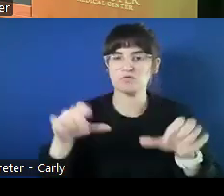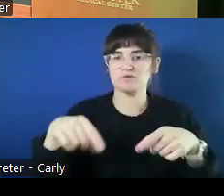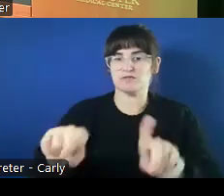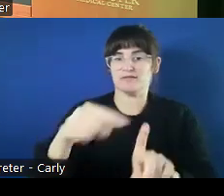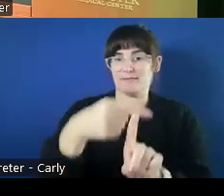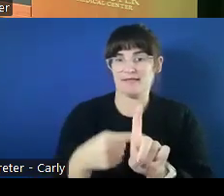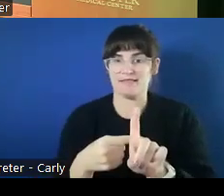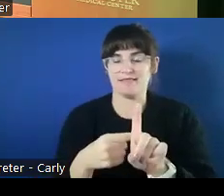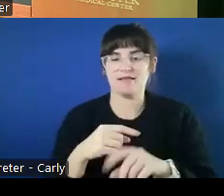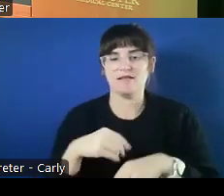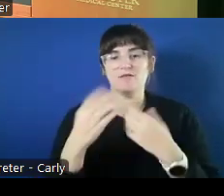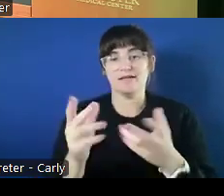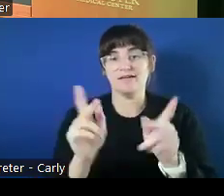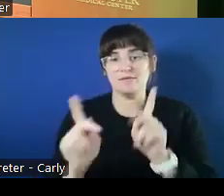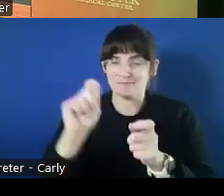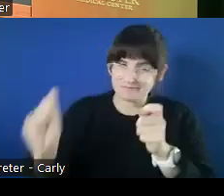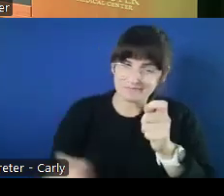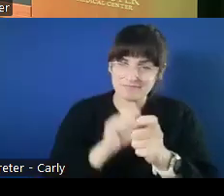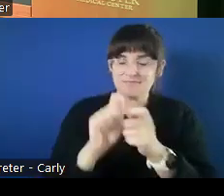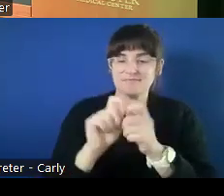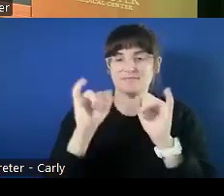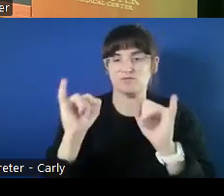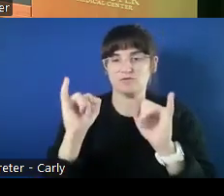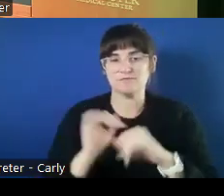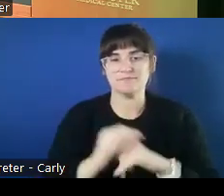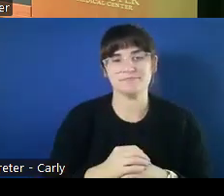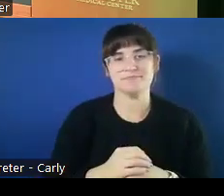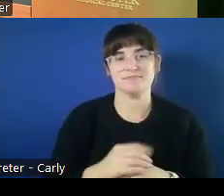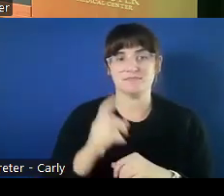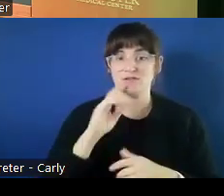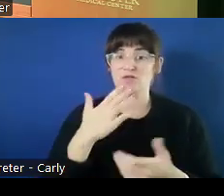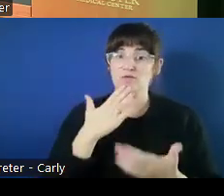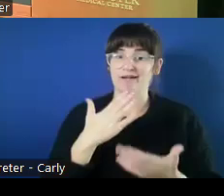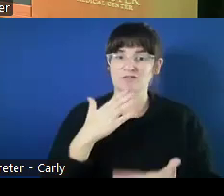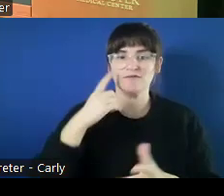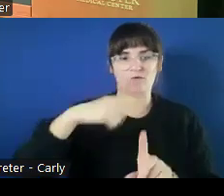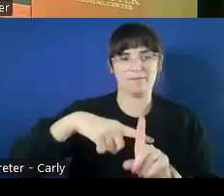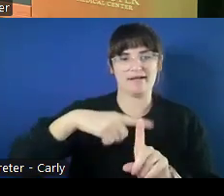give people specific instructions so this is for gratitude for positive events where we think about